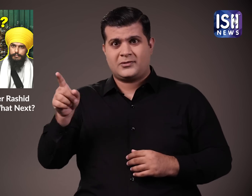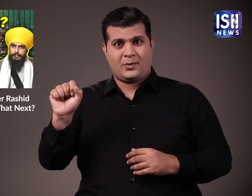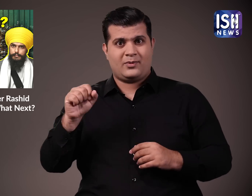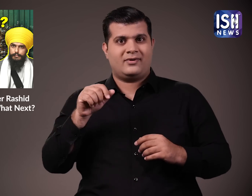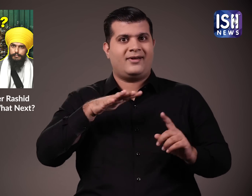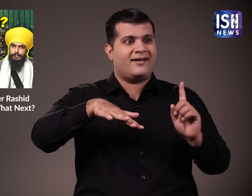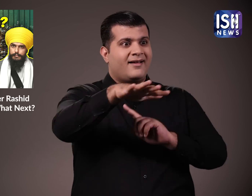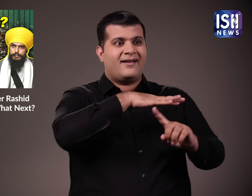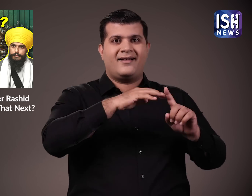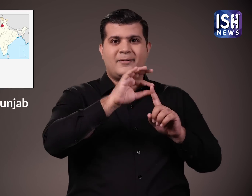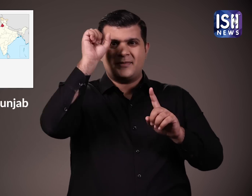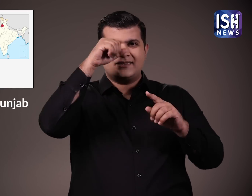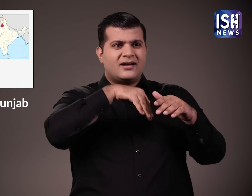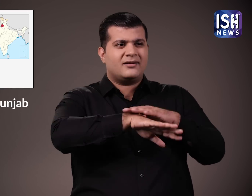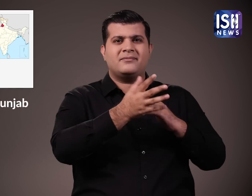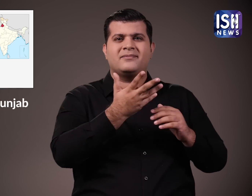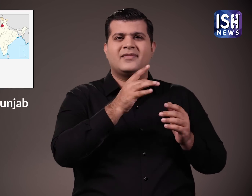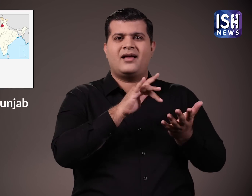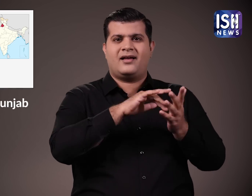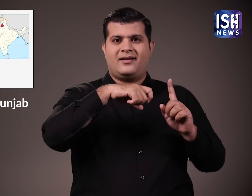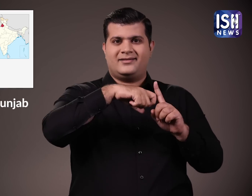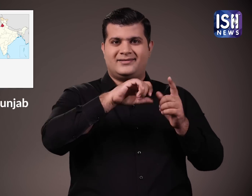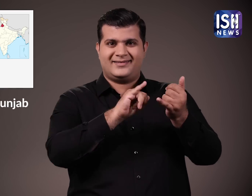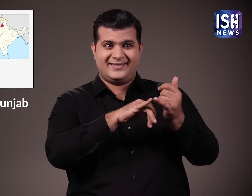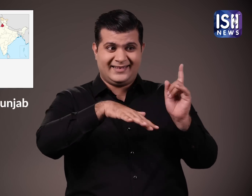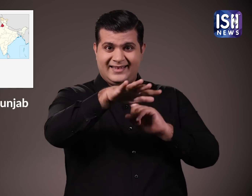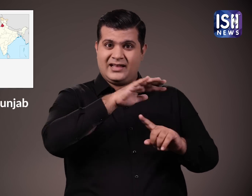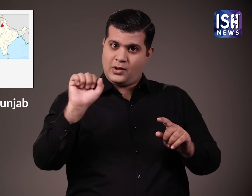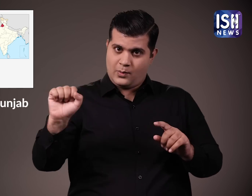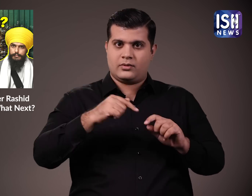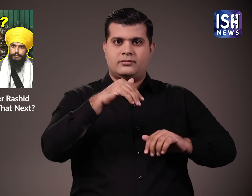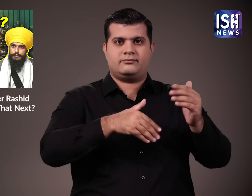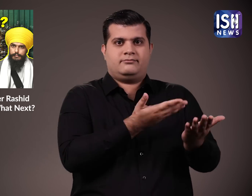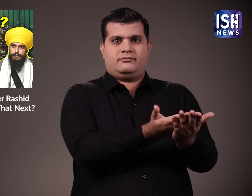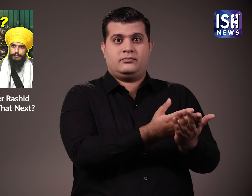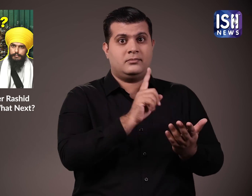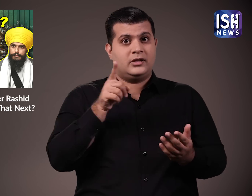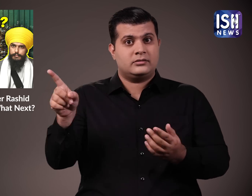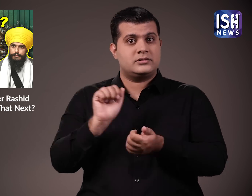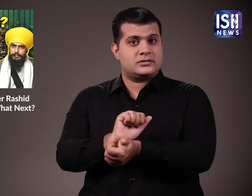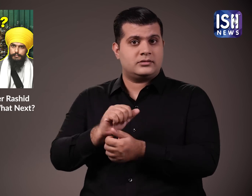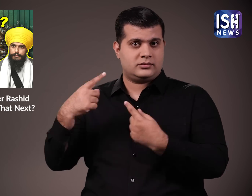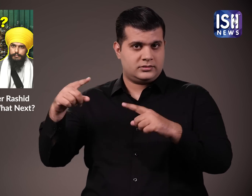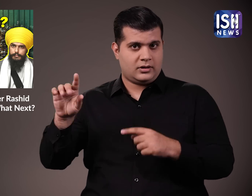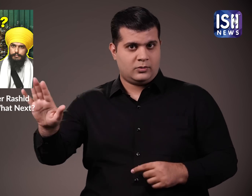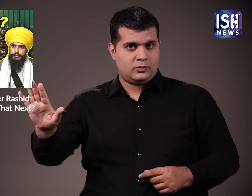He filed his nomination from Khadoor Sahib in Punjab while in jail.